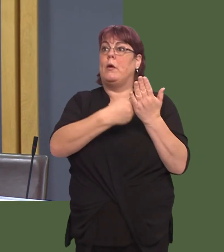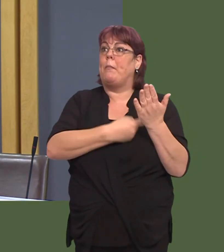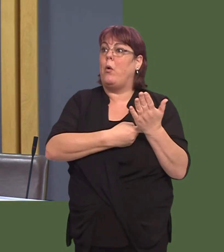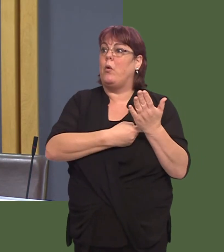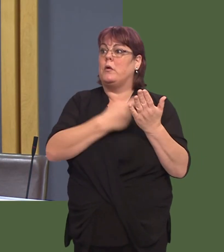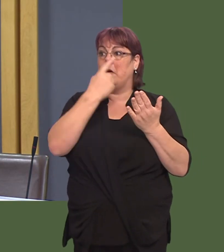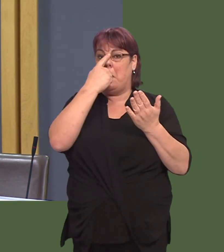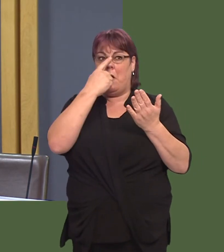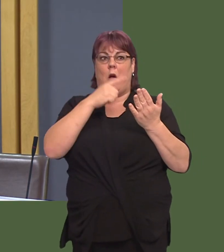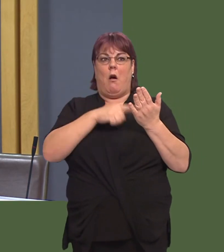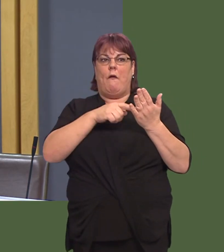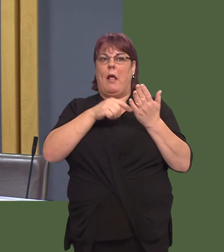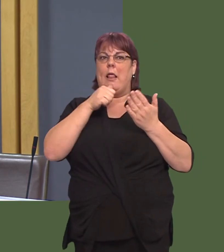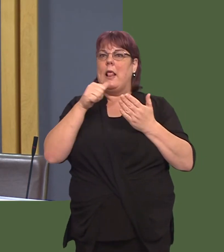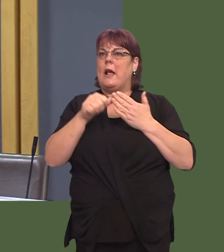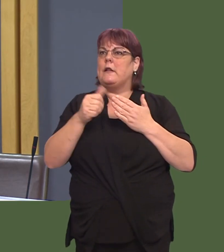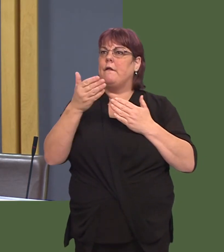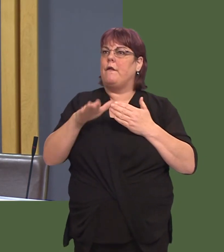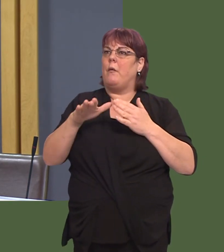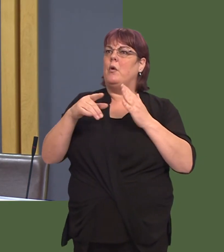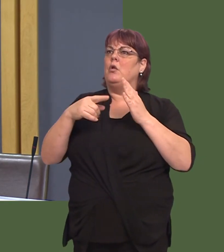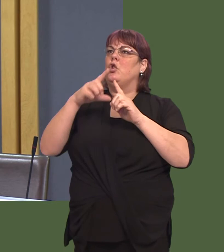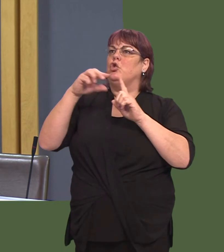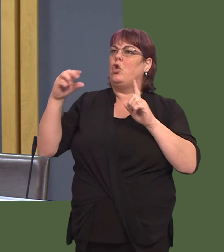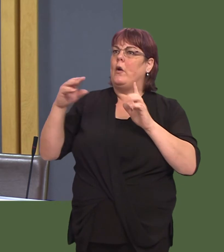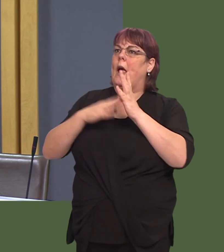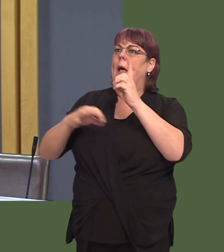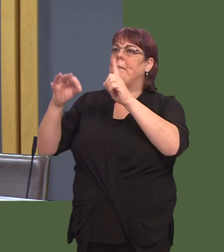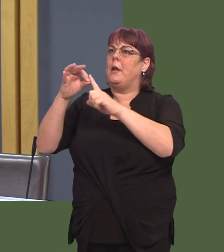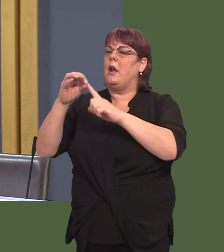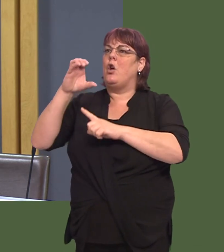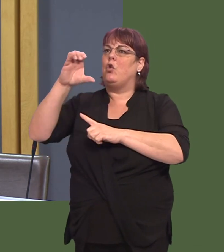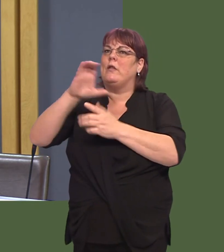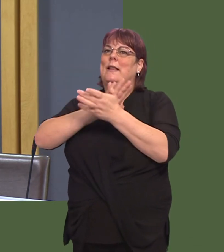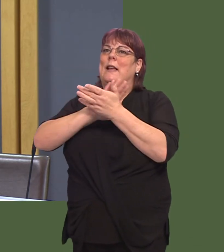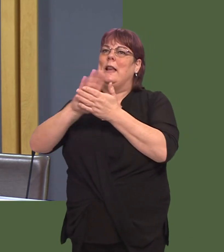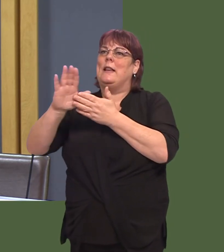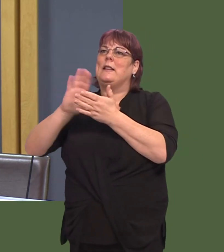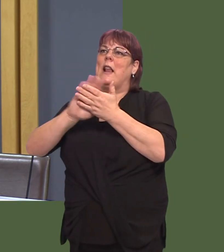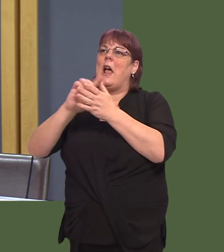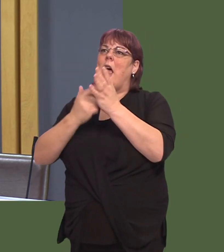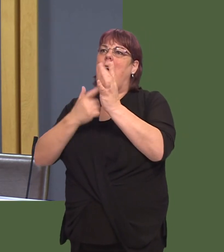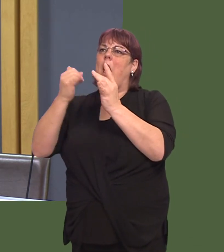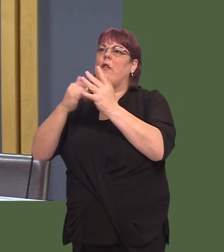letter sent by the Tory MP Chris Heaton-Harris to all vice-chancellors asking for the names